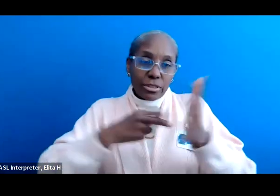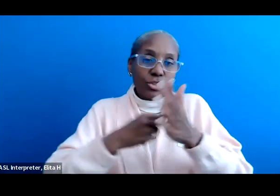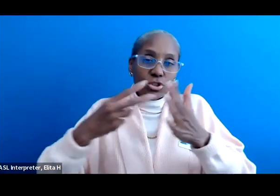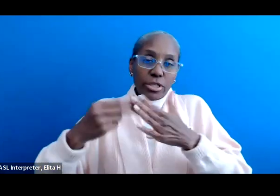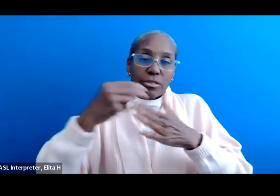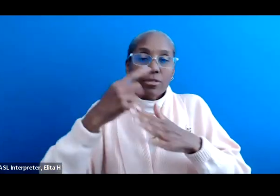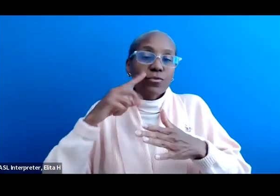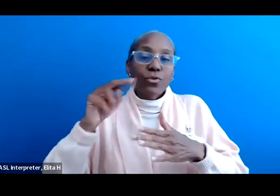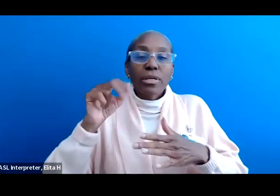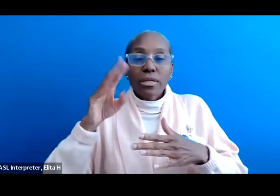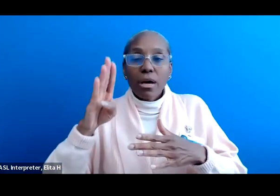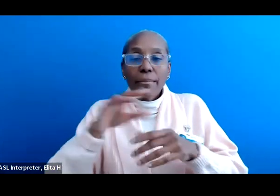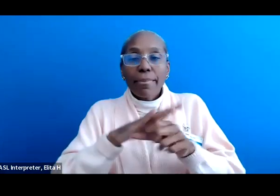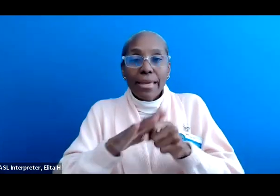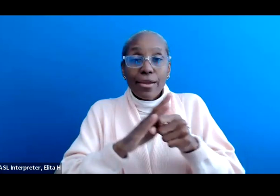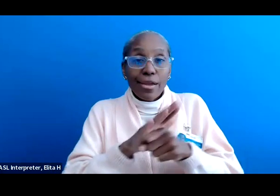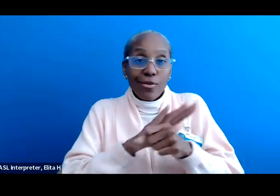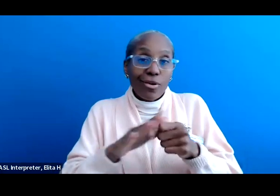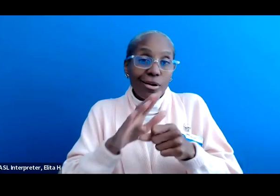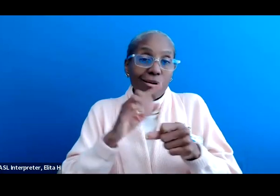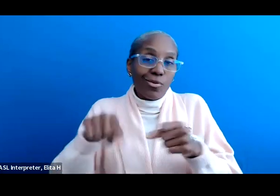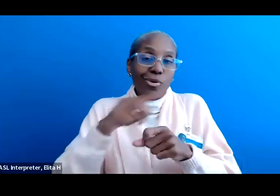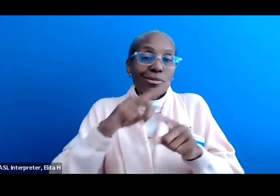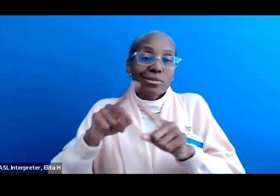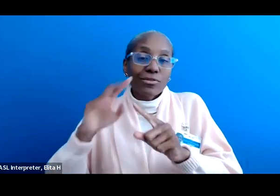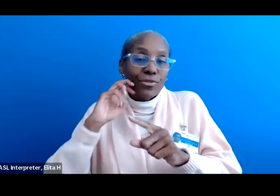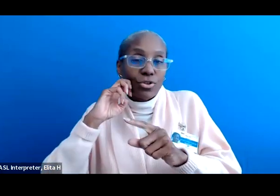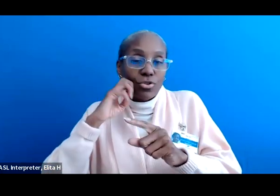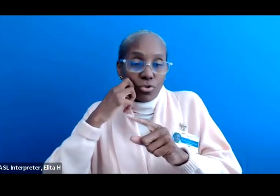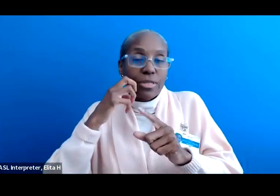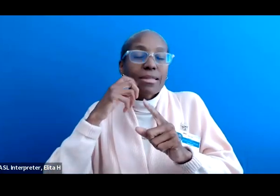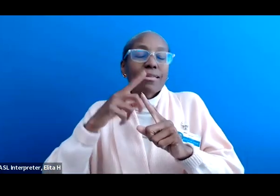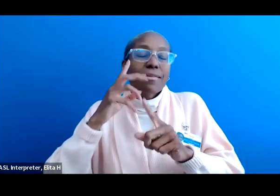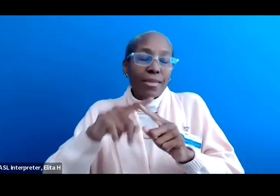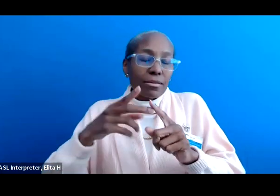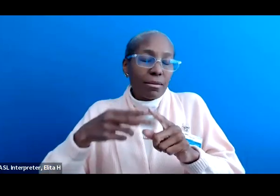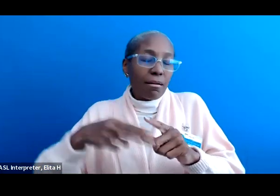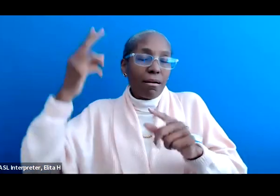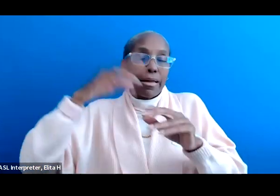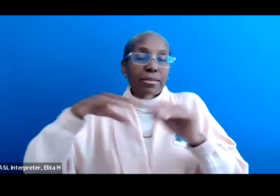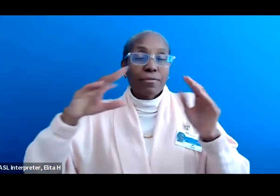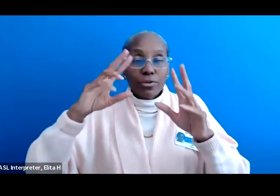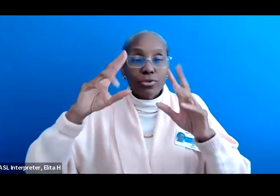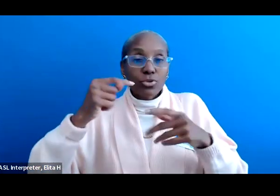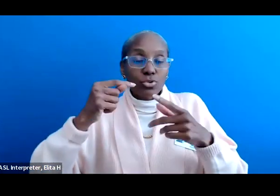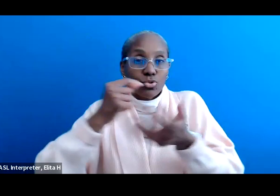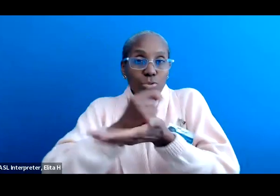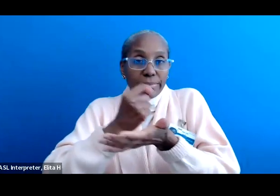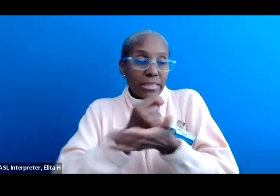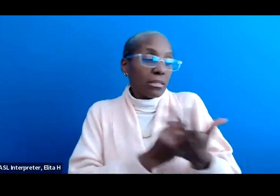medication around different nerves. But those are much higher-level treatments. That's usually the progress of how that goes.